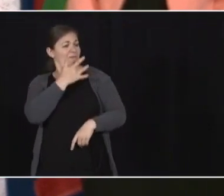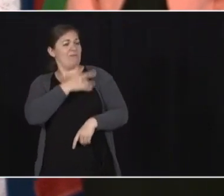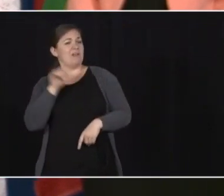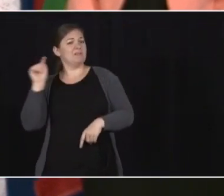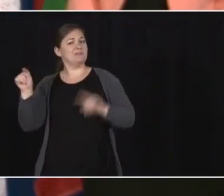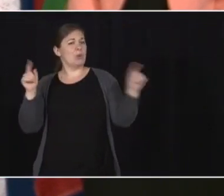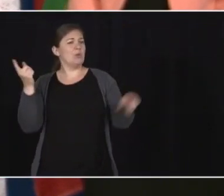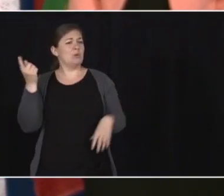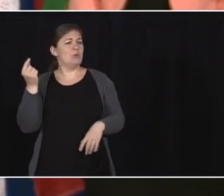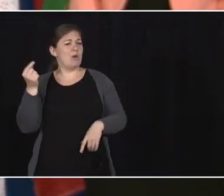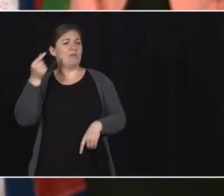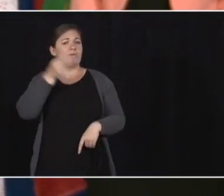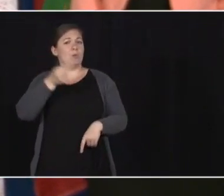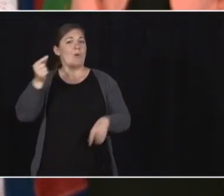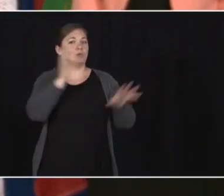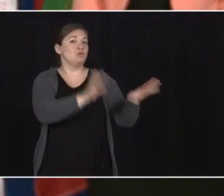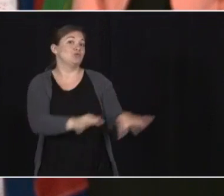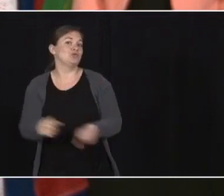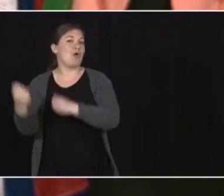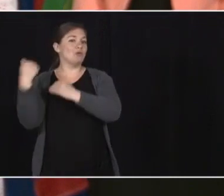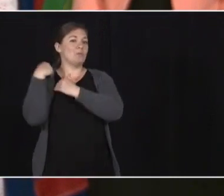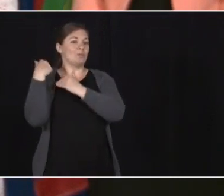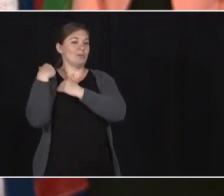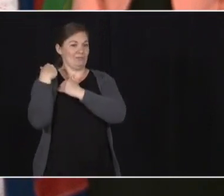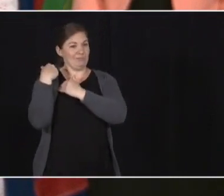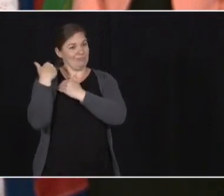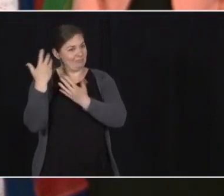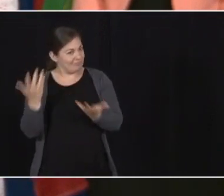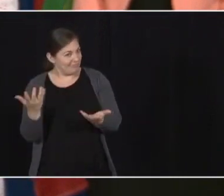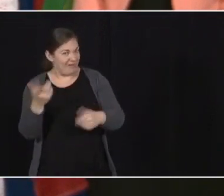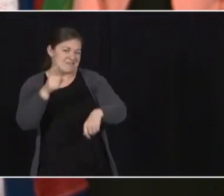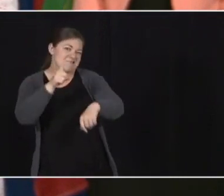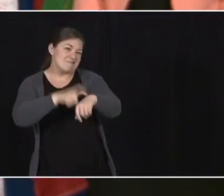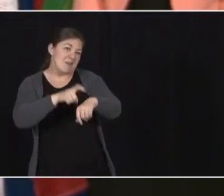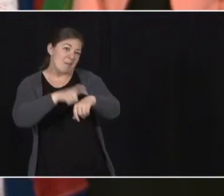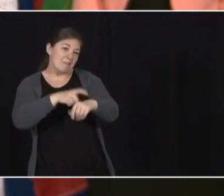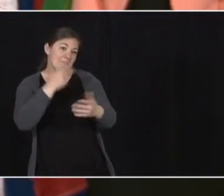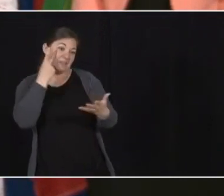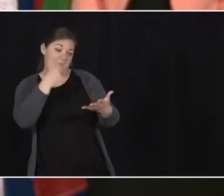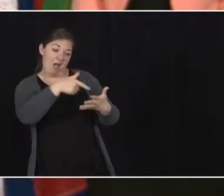taken over long-term care. You think it's time considering all of these very shocking, very